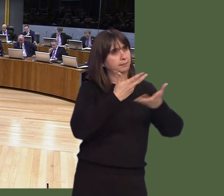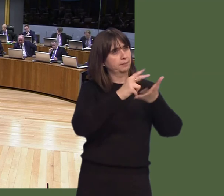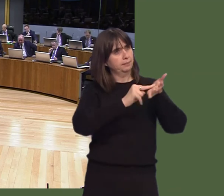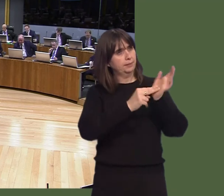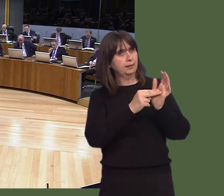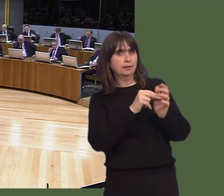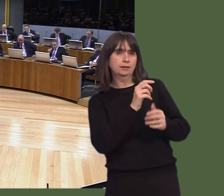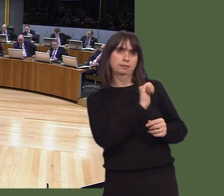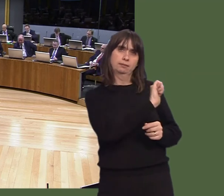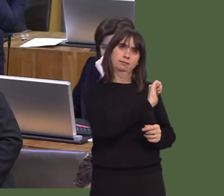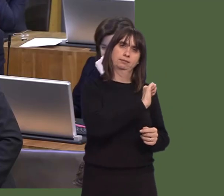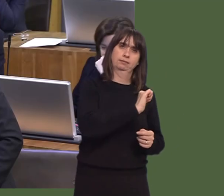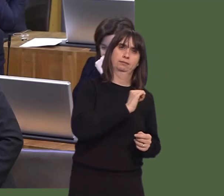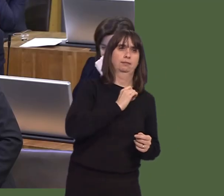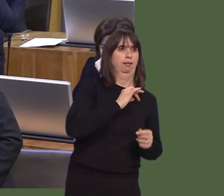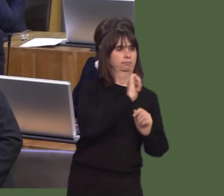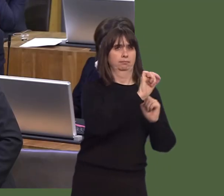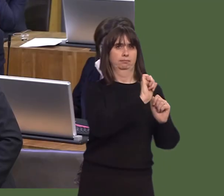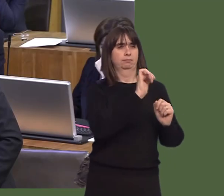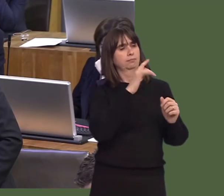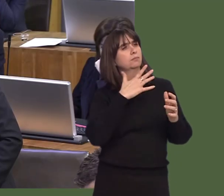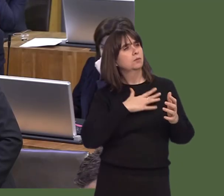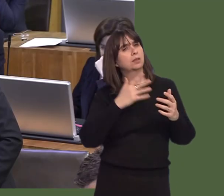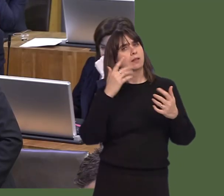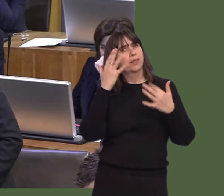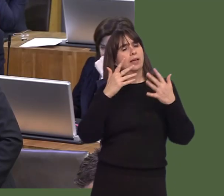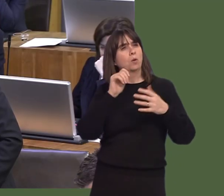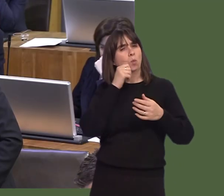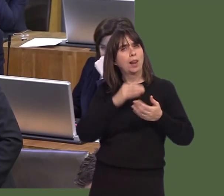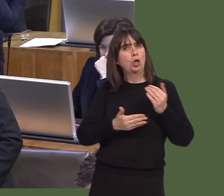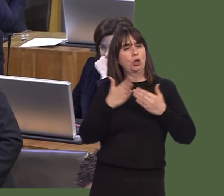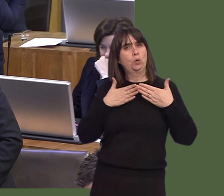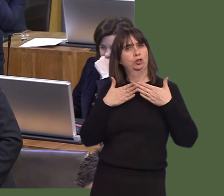if necessary, to use the powers that they have to assist Wales in our hour of need,